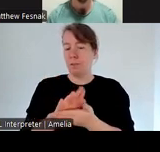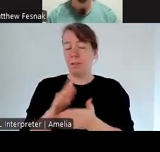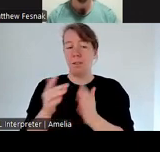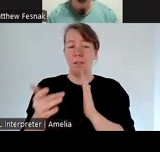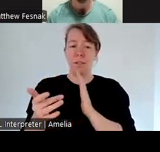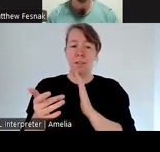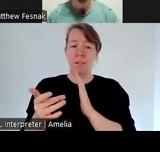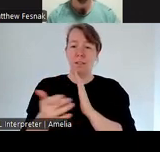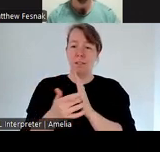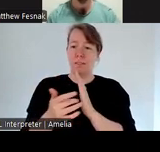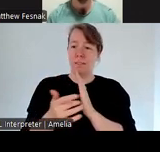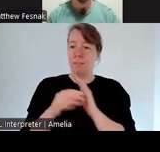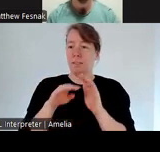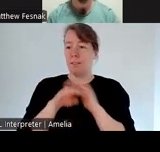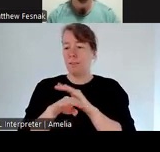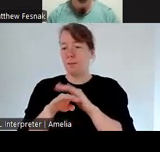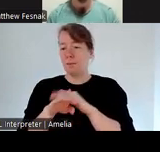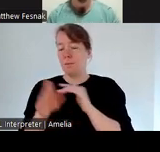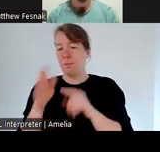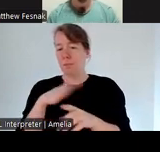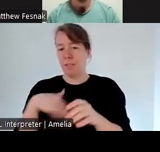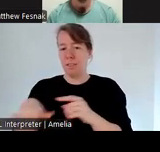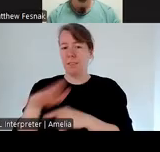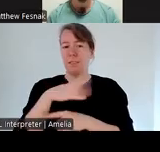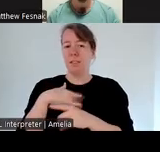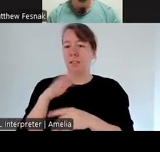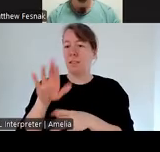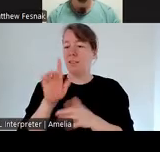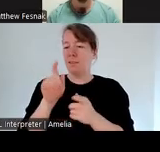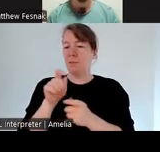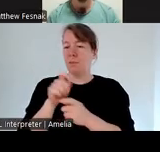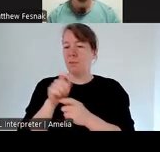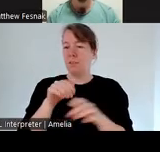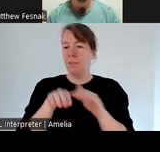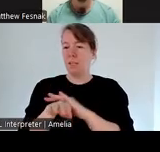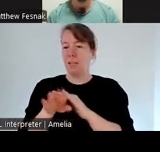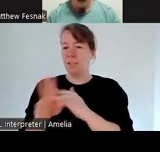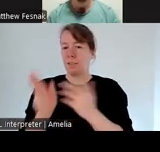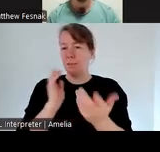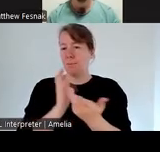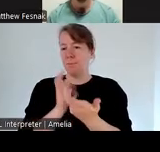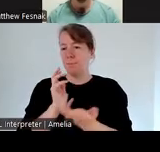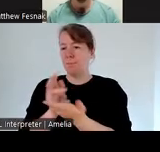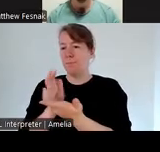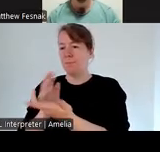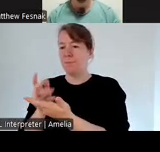which provides specific access needs to different, uh, people and,